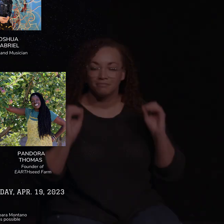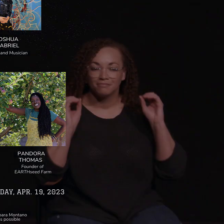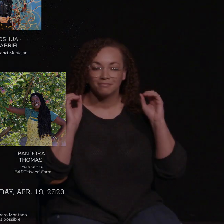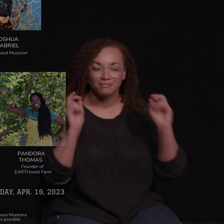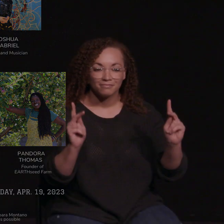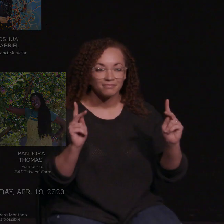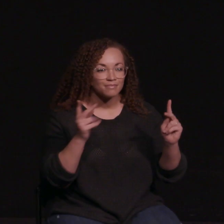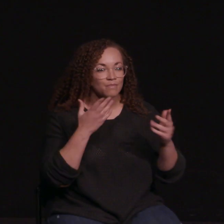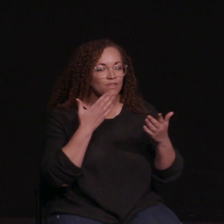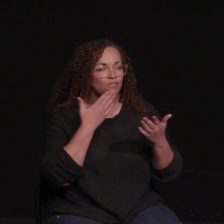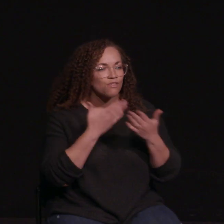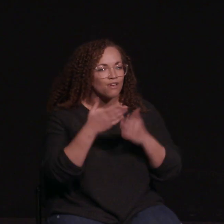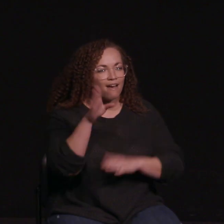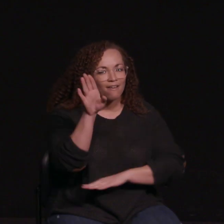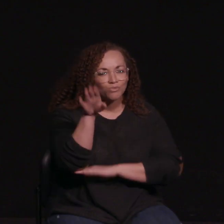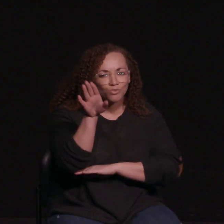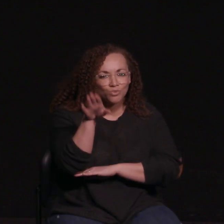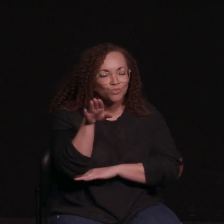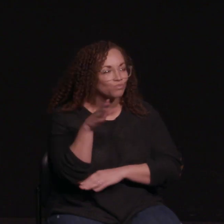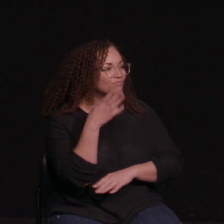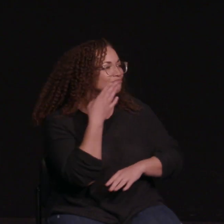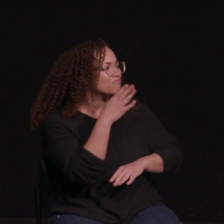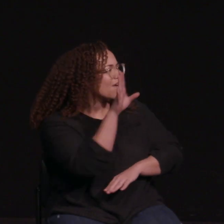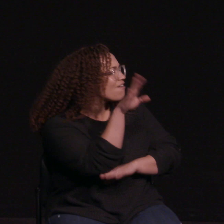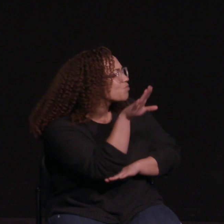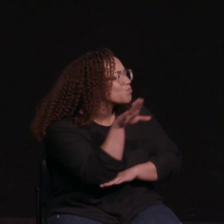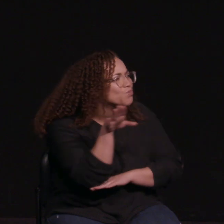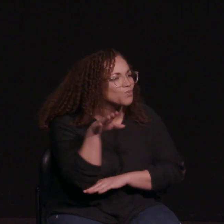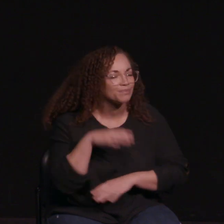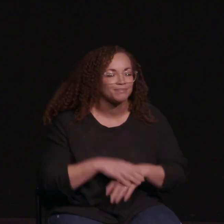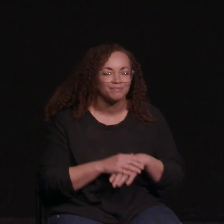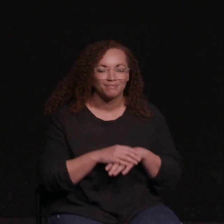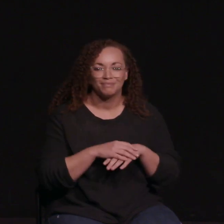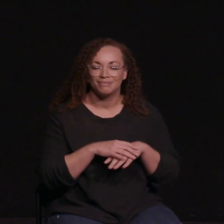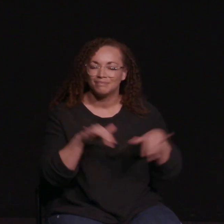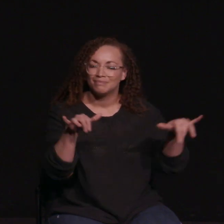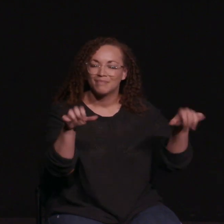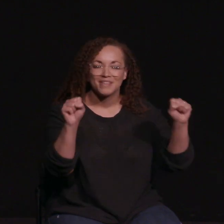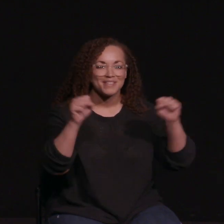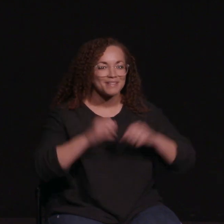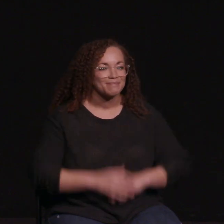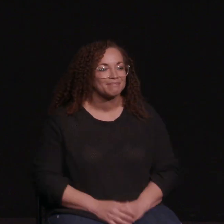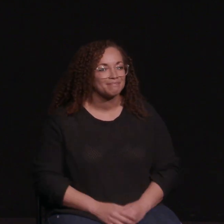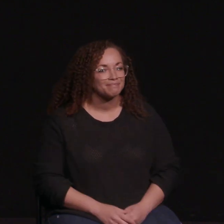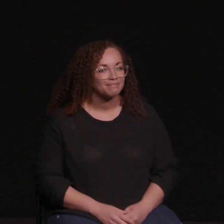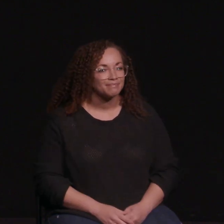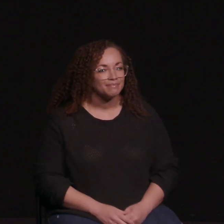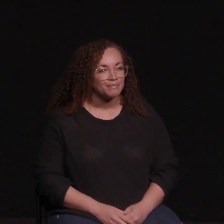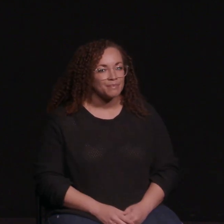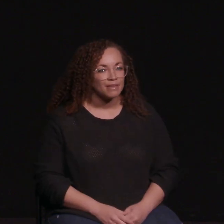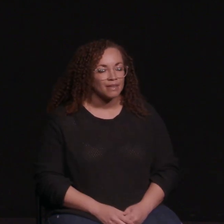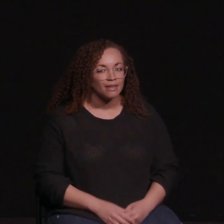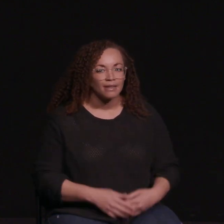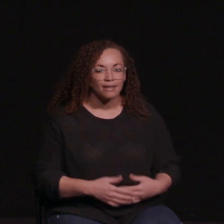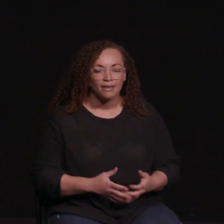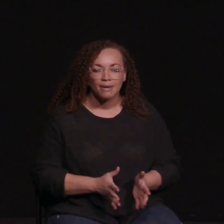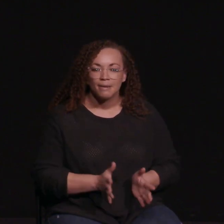Leigh Raiford: Good afternoon, yes.